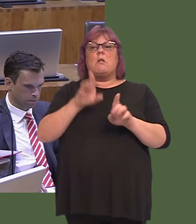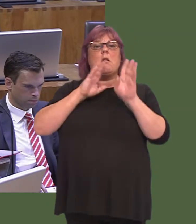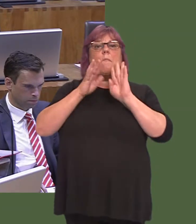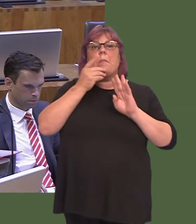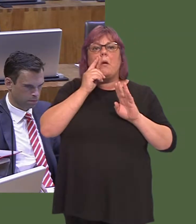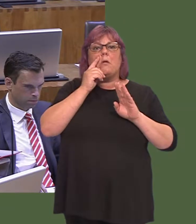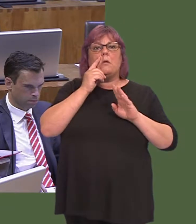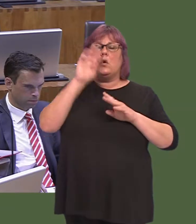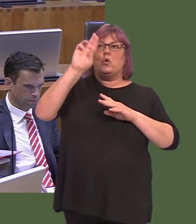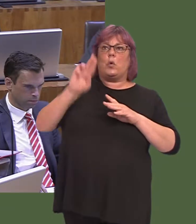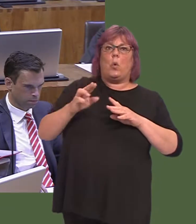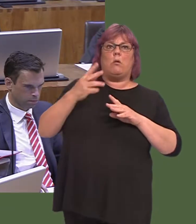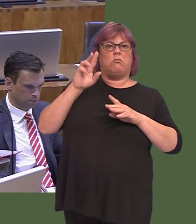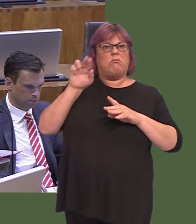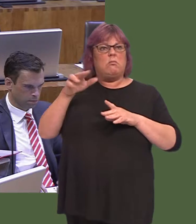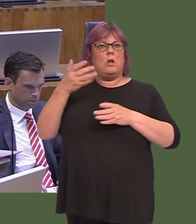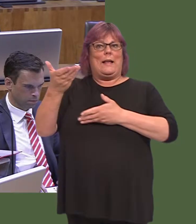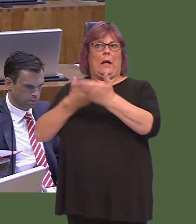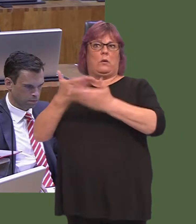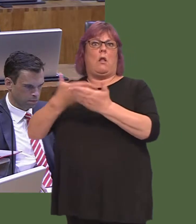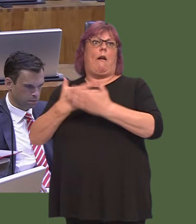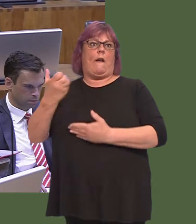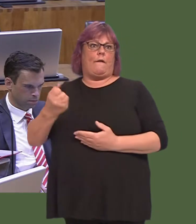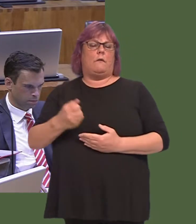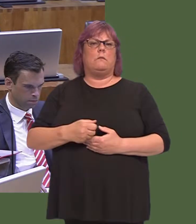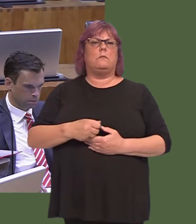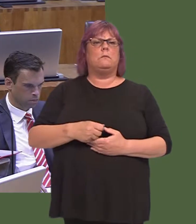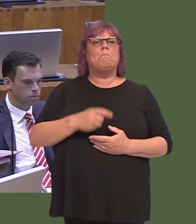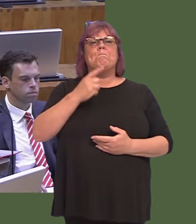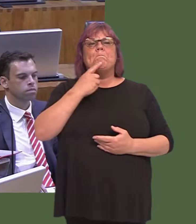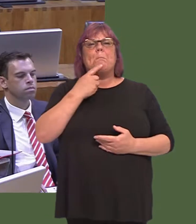counsellor in each secondary school in Walesóbut at what more could be done, for example, to